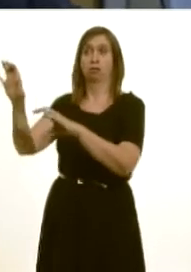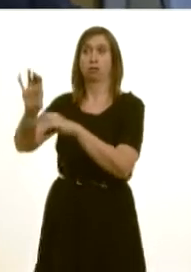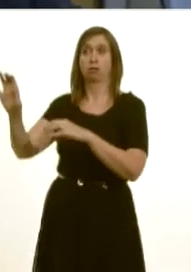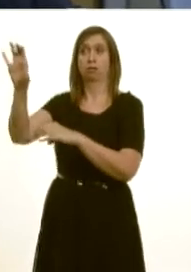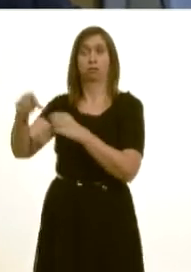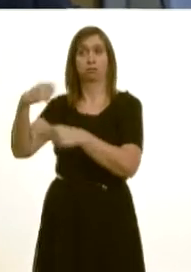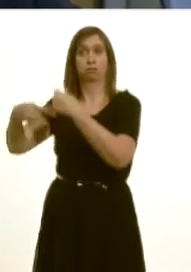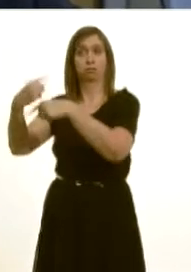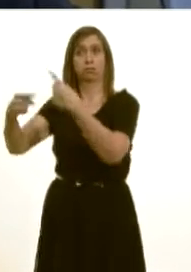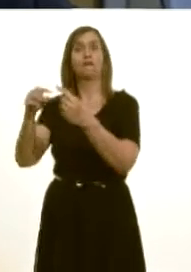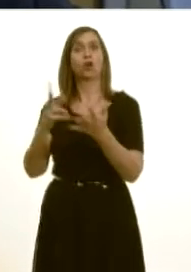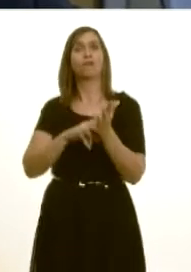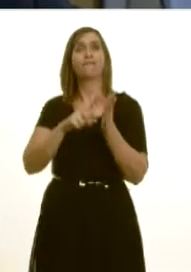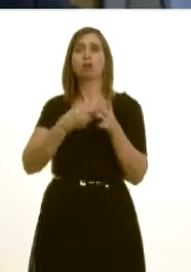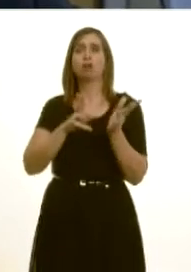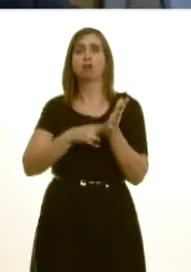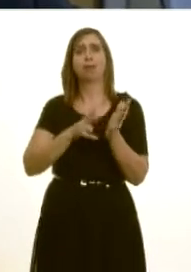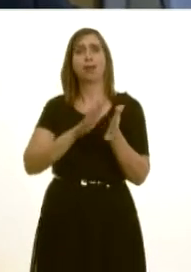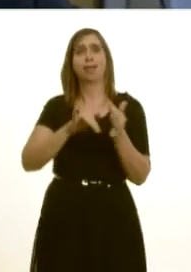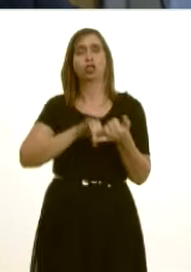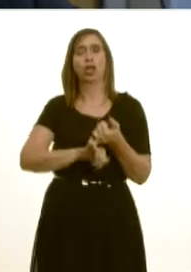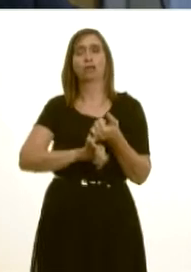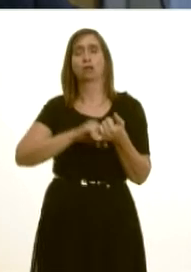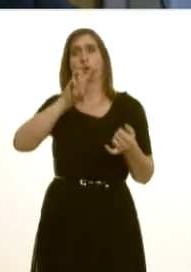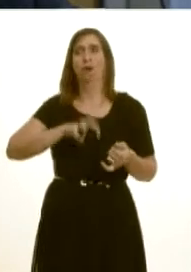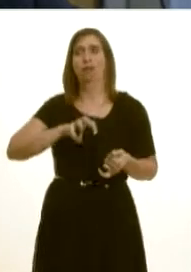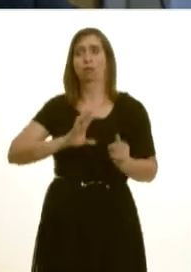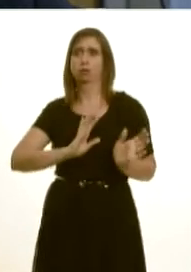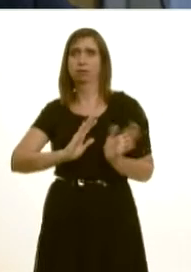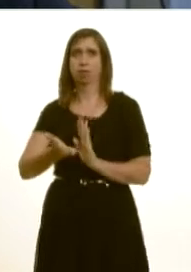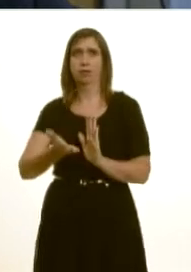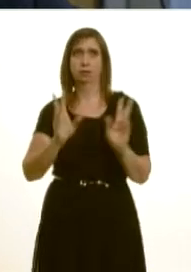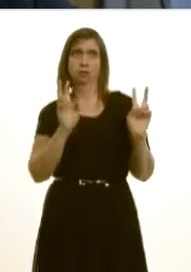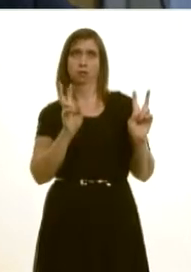the veterans NHS Wales service, in order to reduce the very long waiting times in some